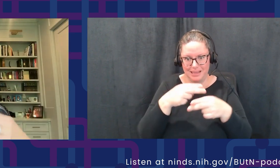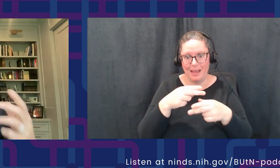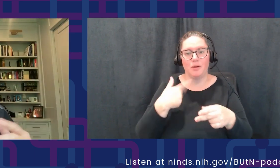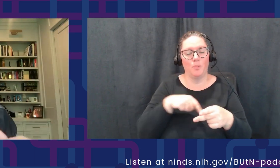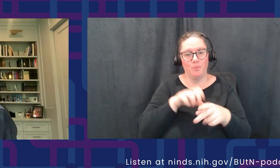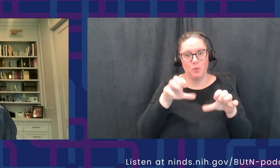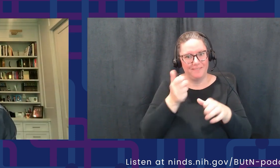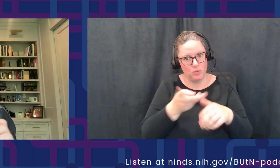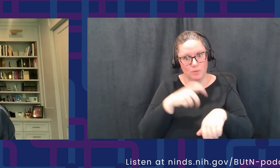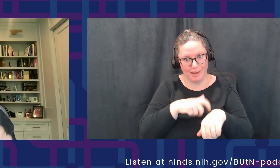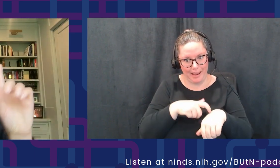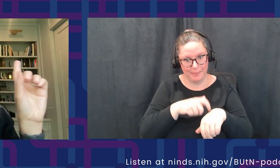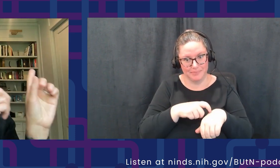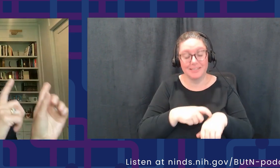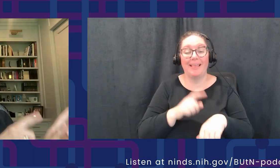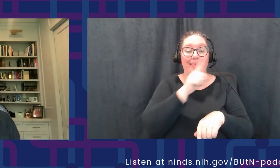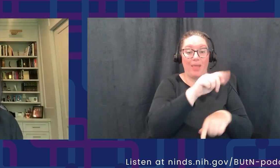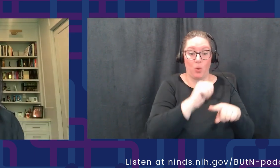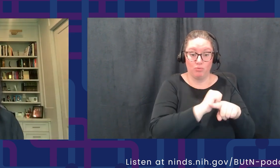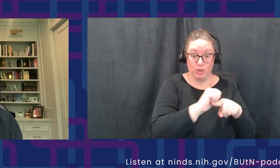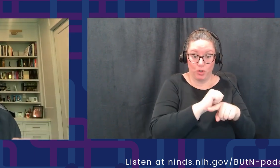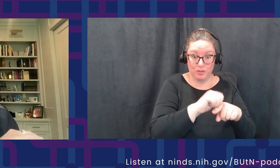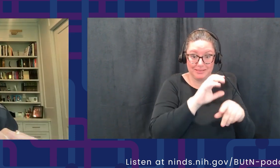We do that a couple of times, then they rehearse it to the lab, they get